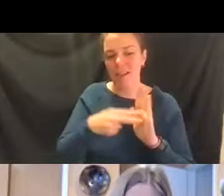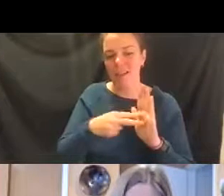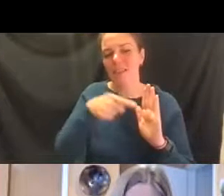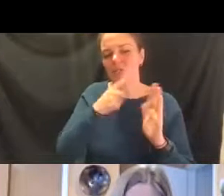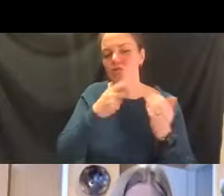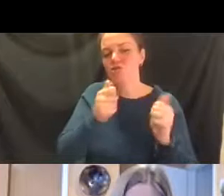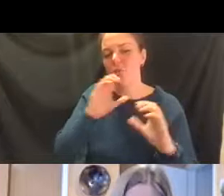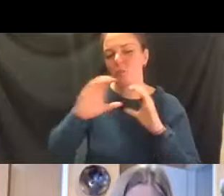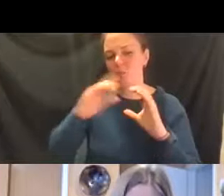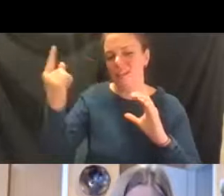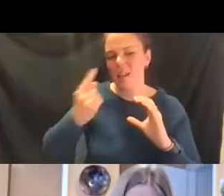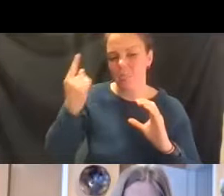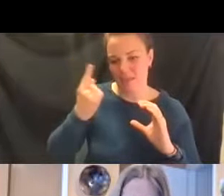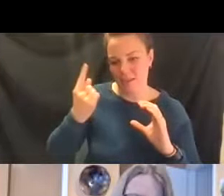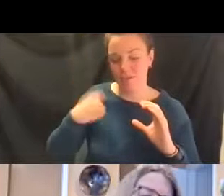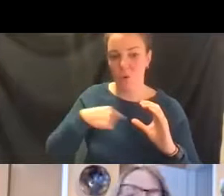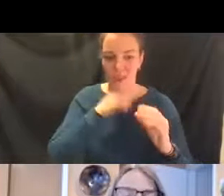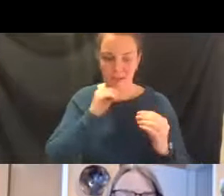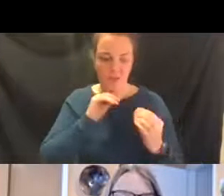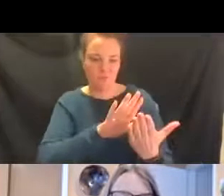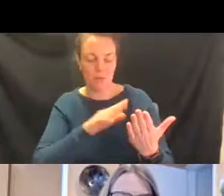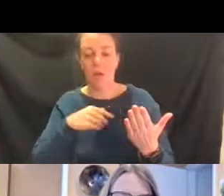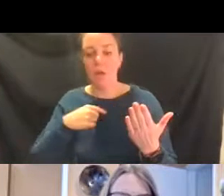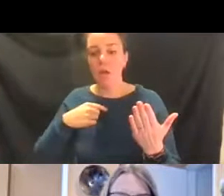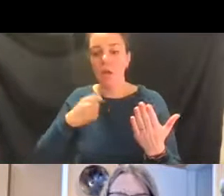and it's a problem for us it's not the problem for the individual.